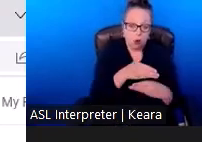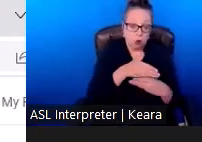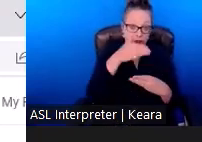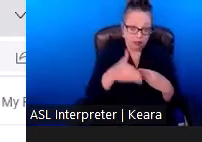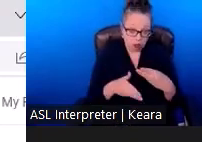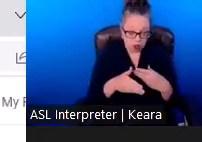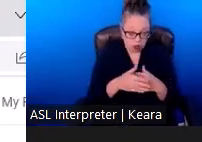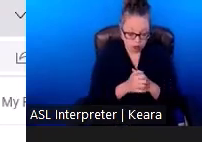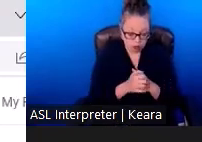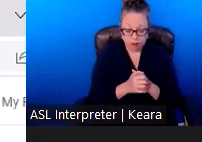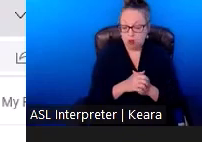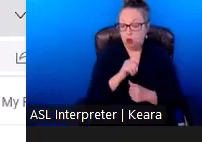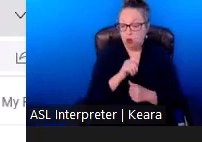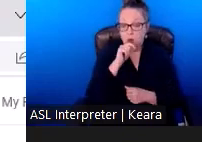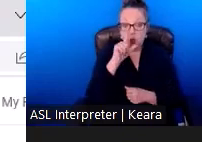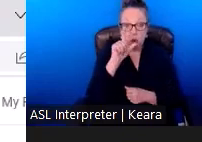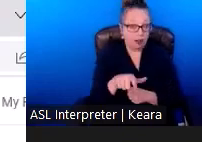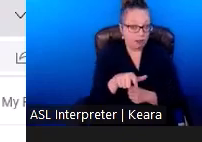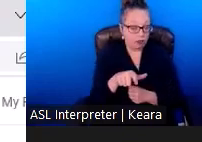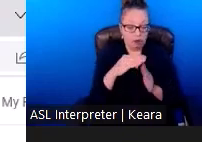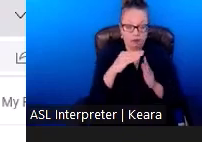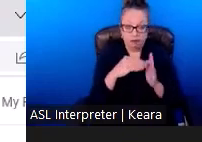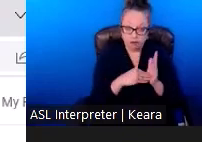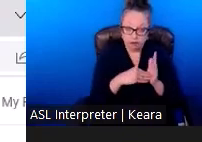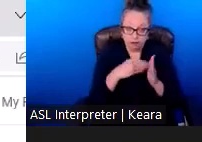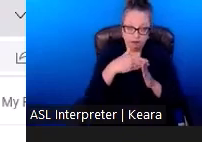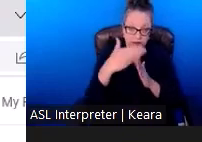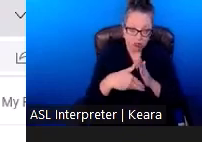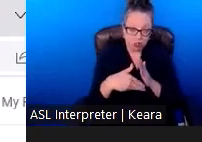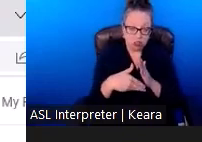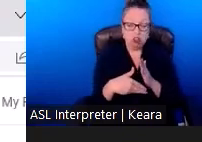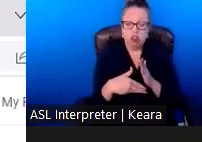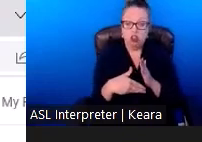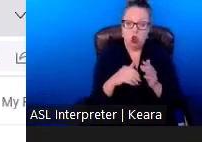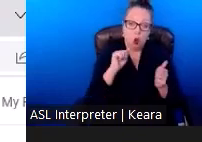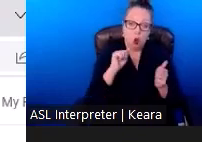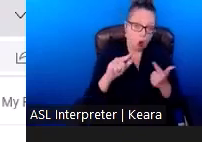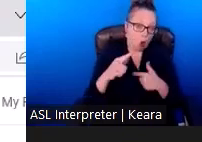do not need to complete the application all at once. Applicants can fill out a portion